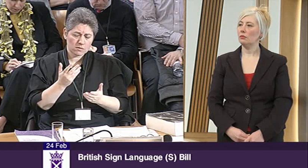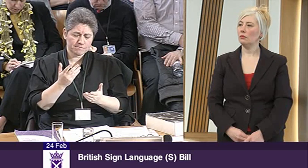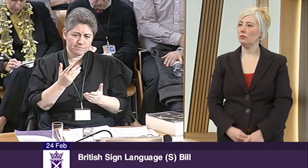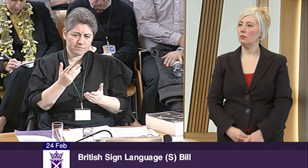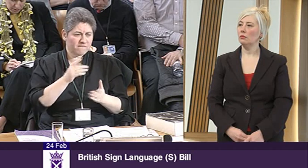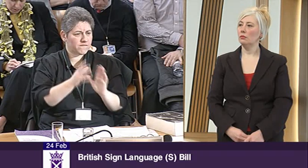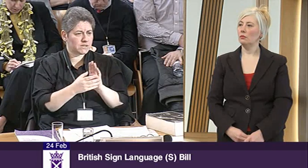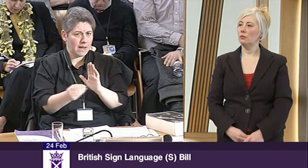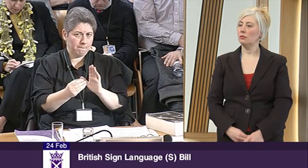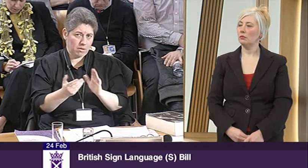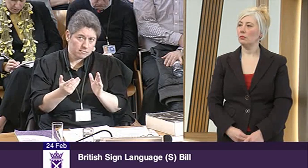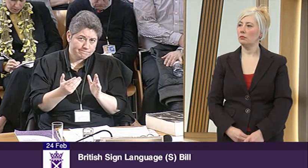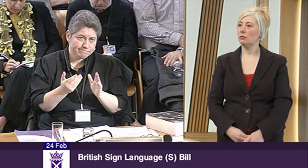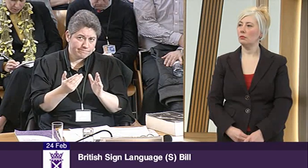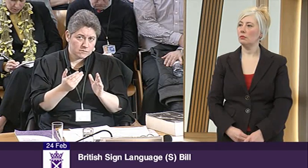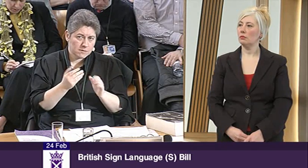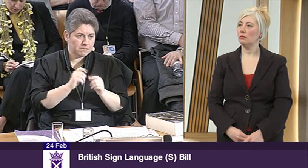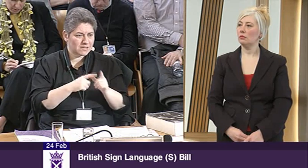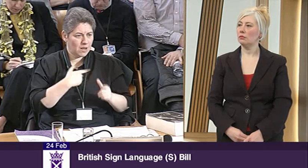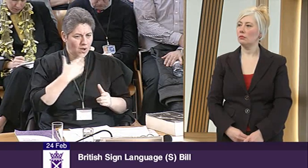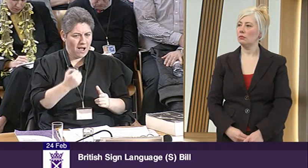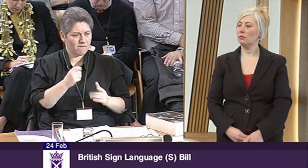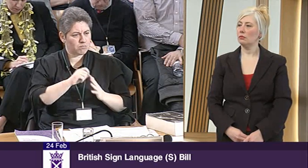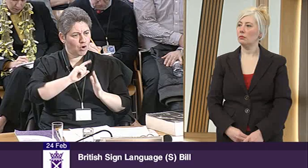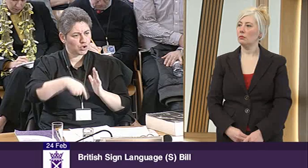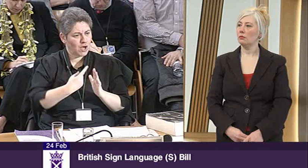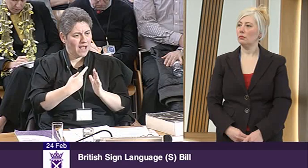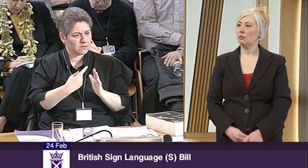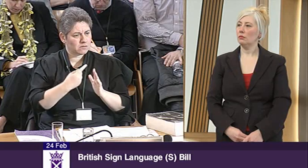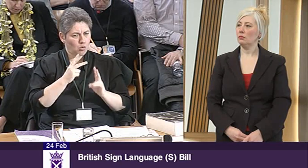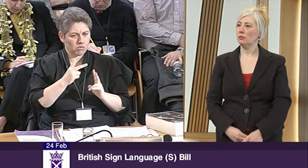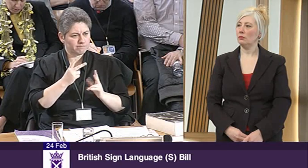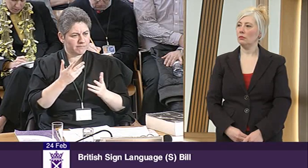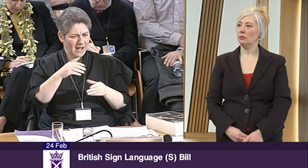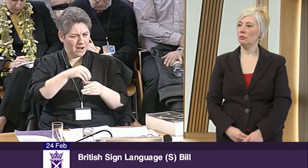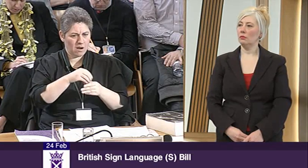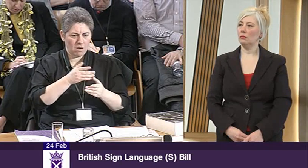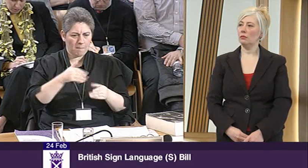we need both. Local performance reviews should feed into a national picture.